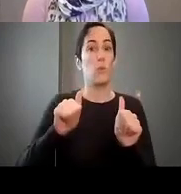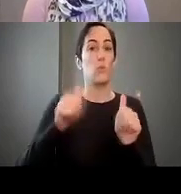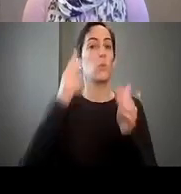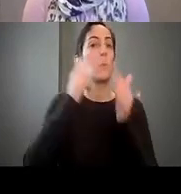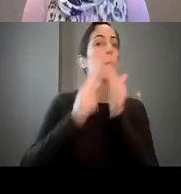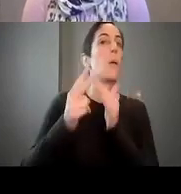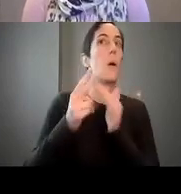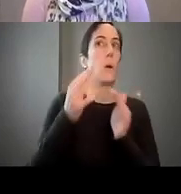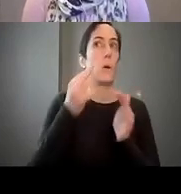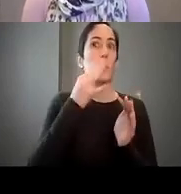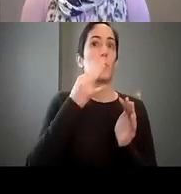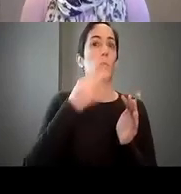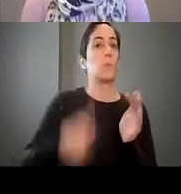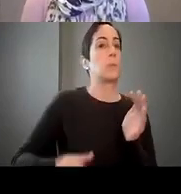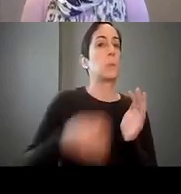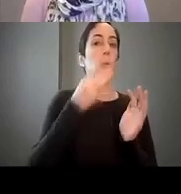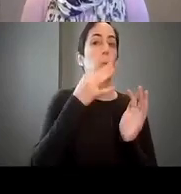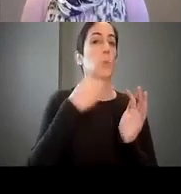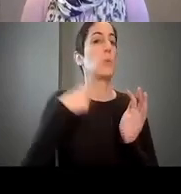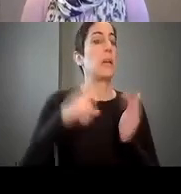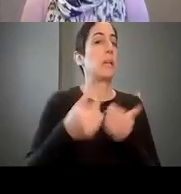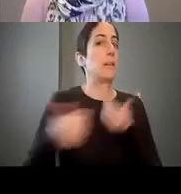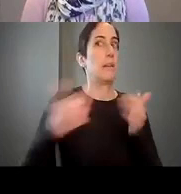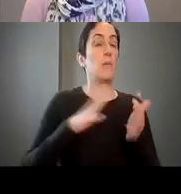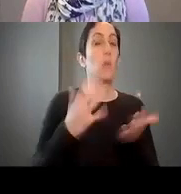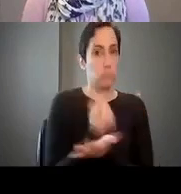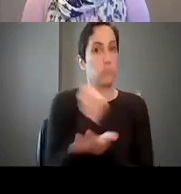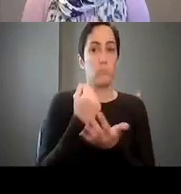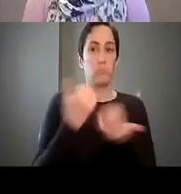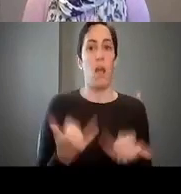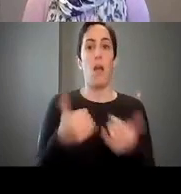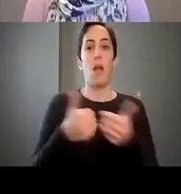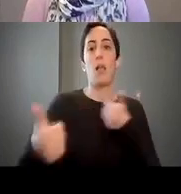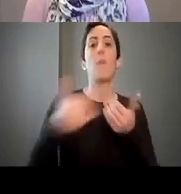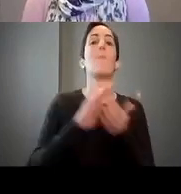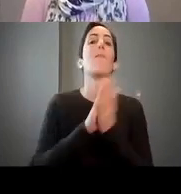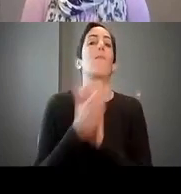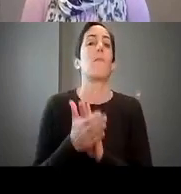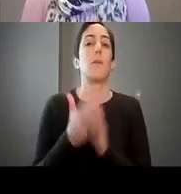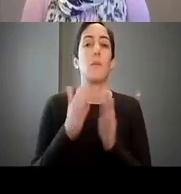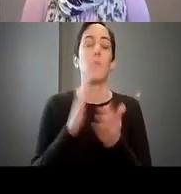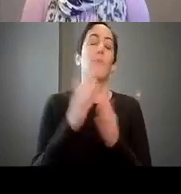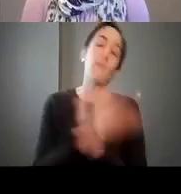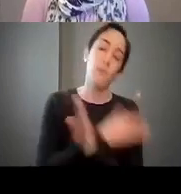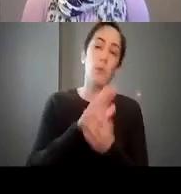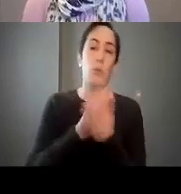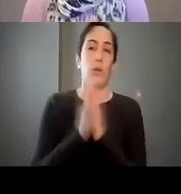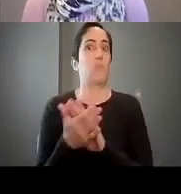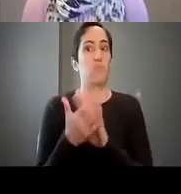When we sort of push past those limits others in your home to do the same thing. and we don't recognize that they're When we sort of push past those limits coming we sort of find ourselves and and we don't recognize that they're